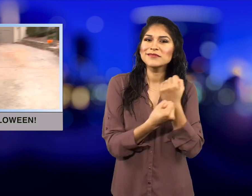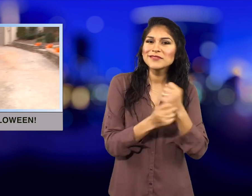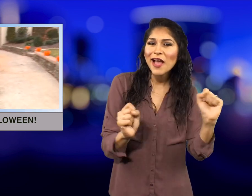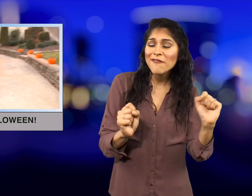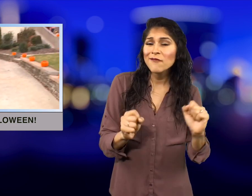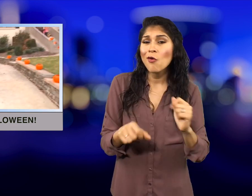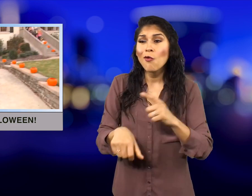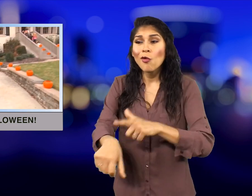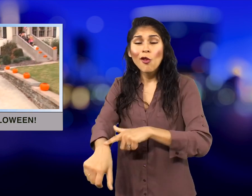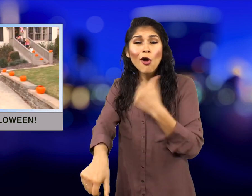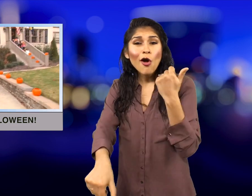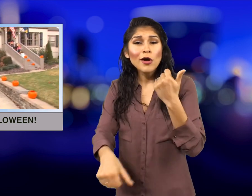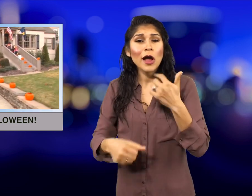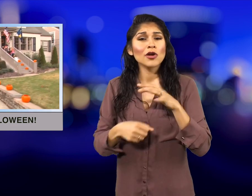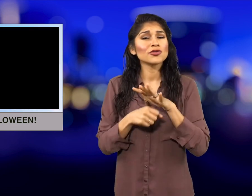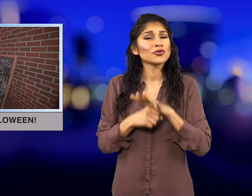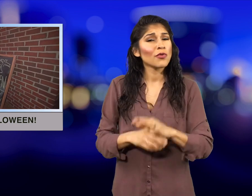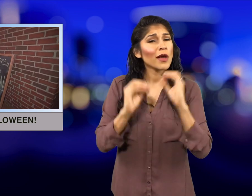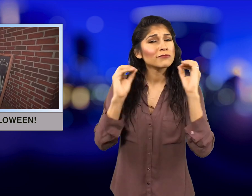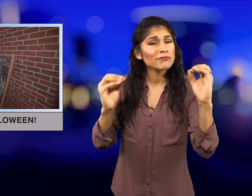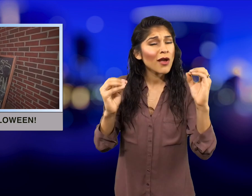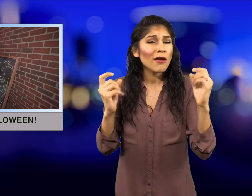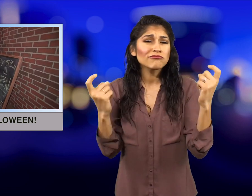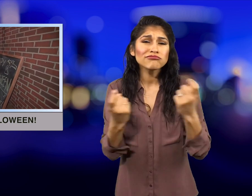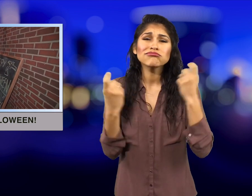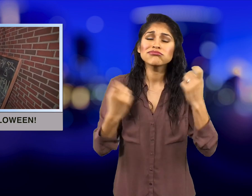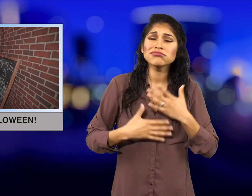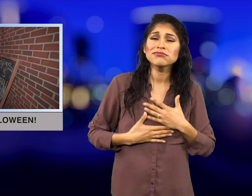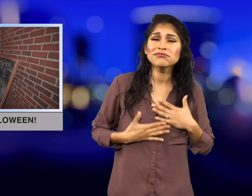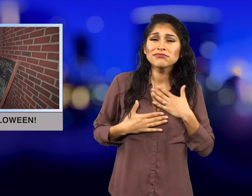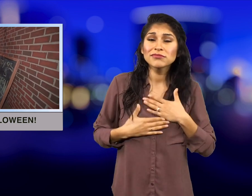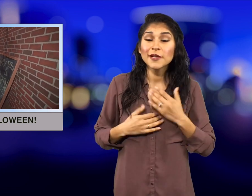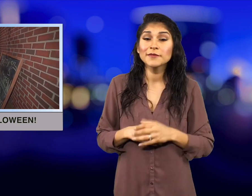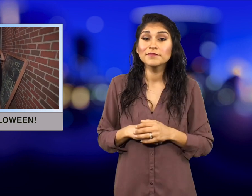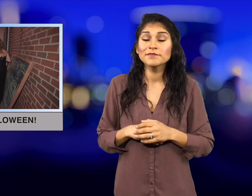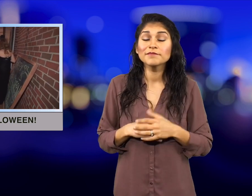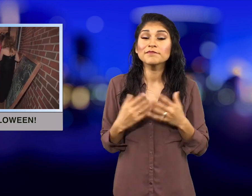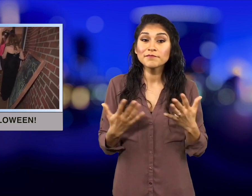celebration that benefits both parents and kids.